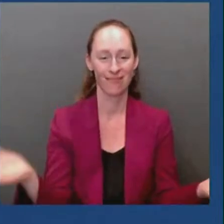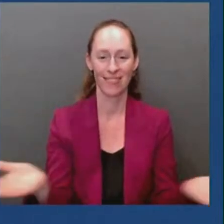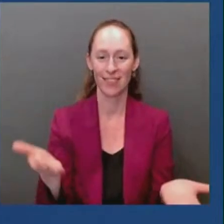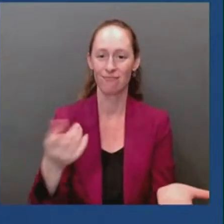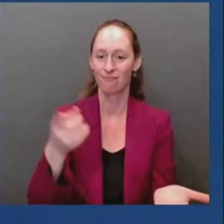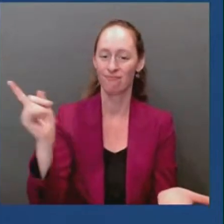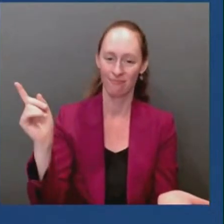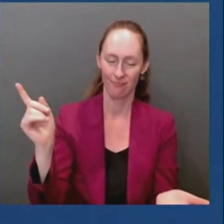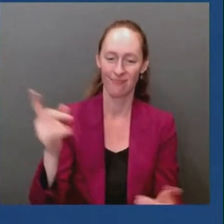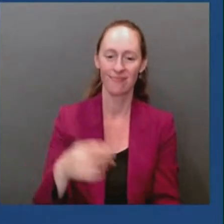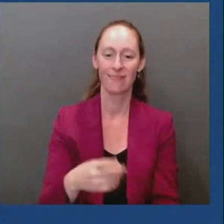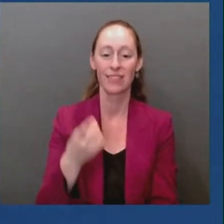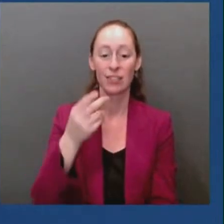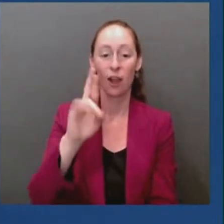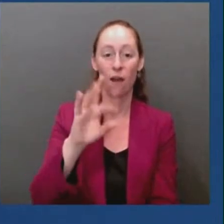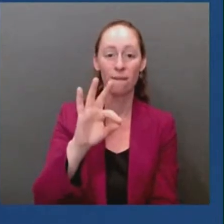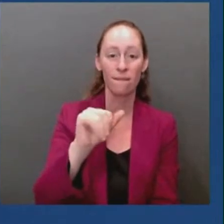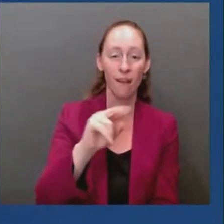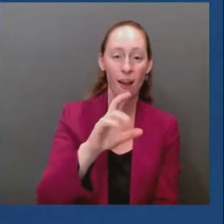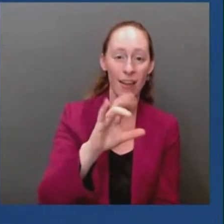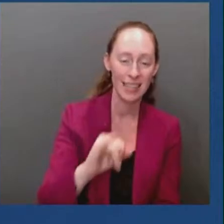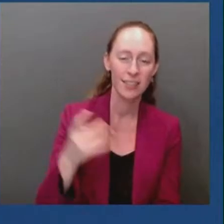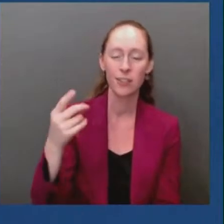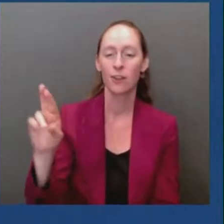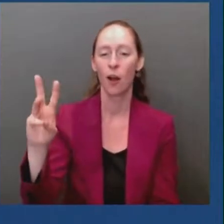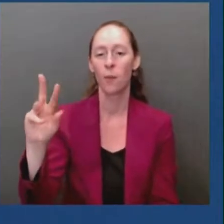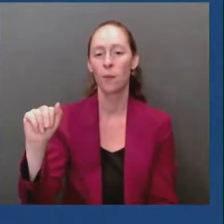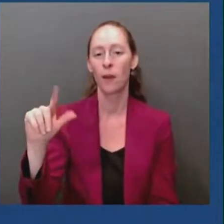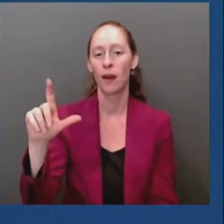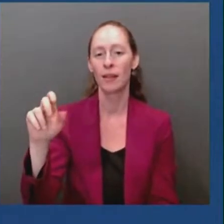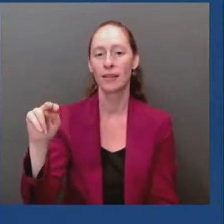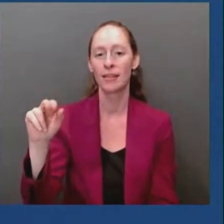I WANT TO FINISH OFF BY SAYING THANK YOU TO MY COLLEAGUES ON